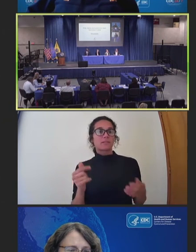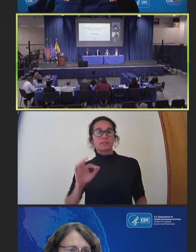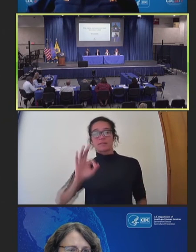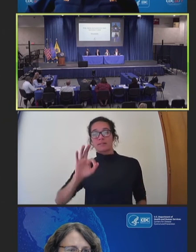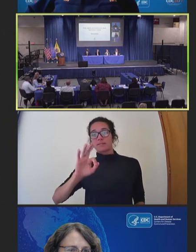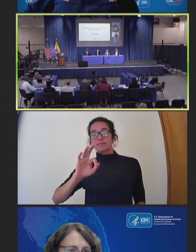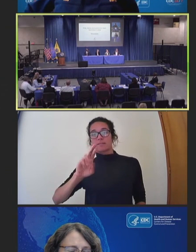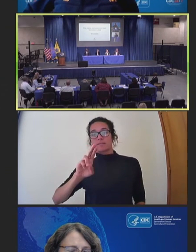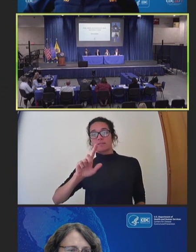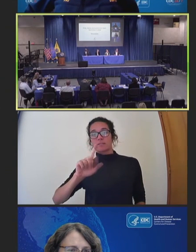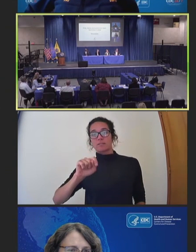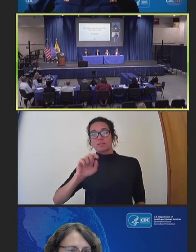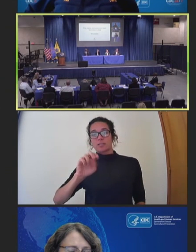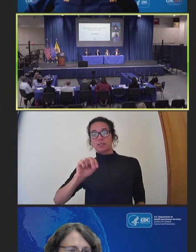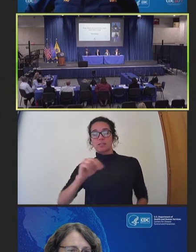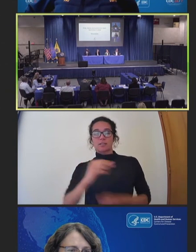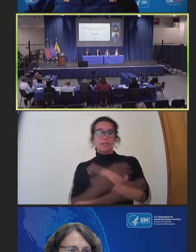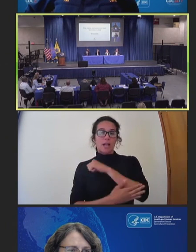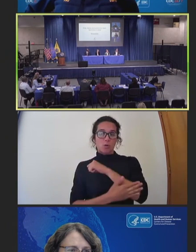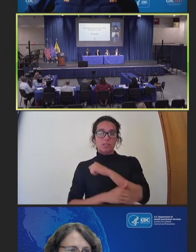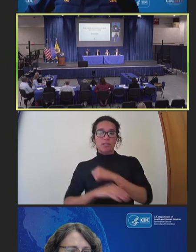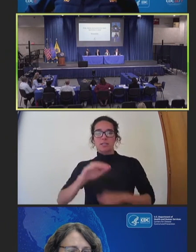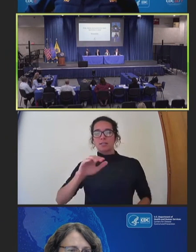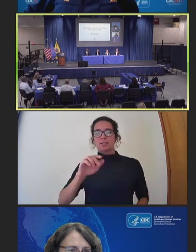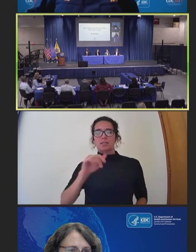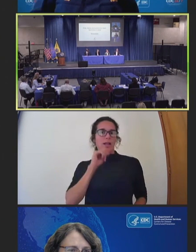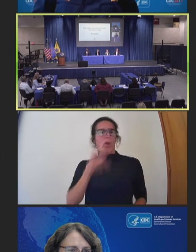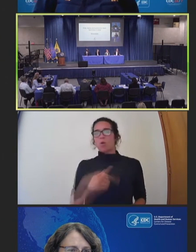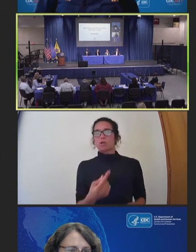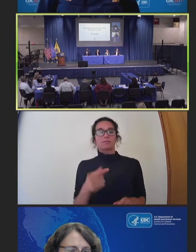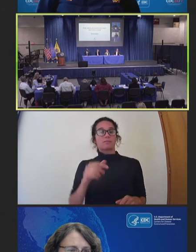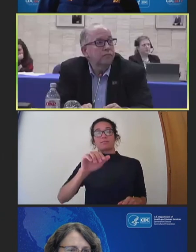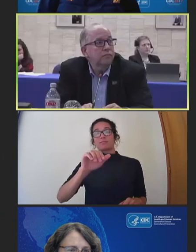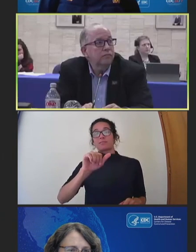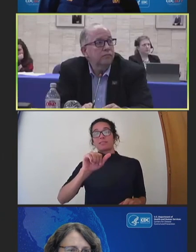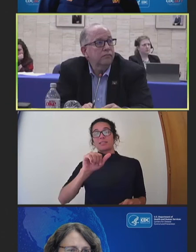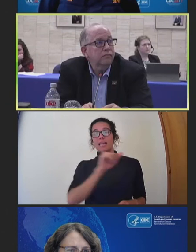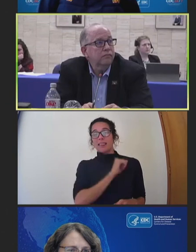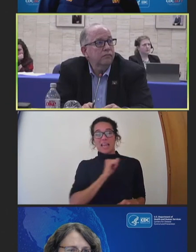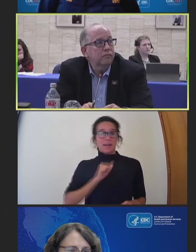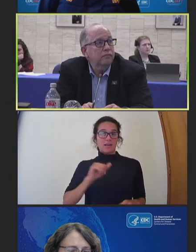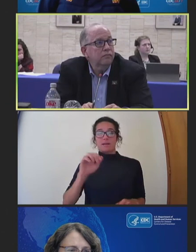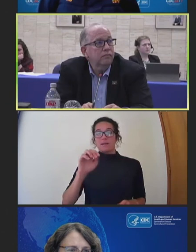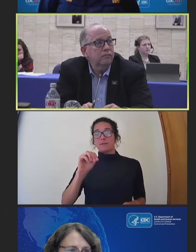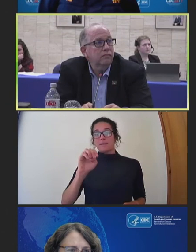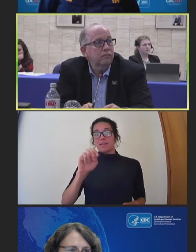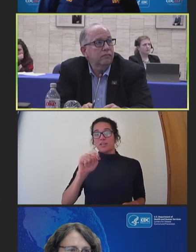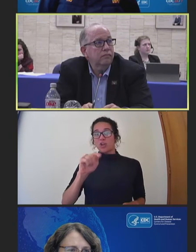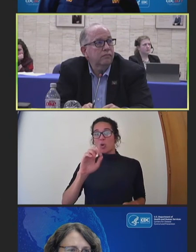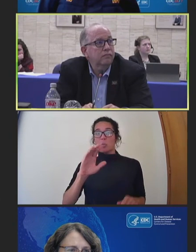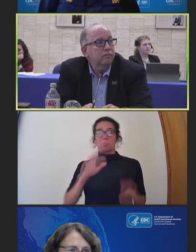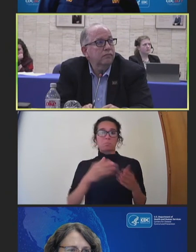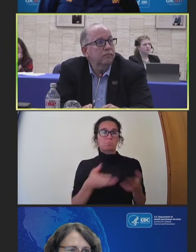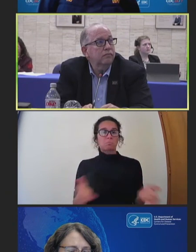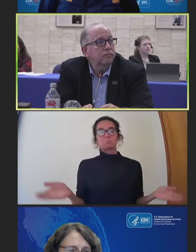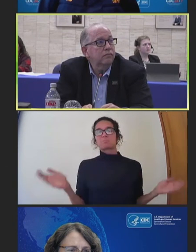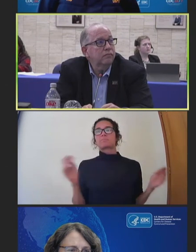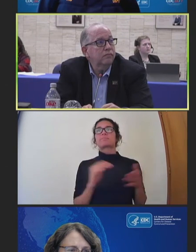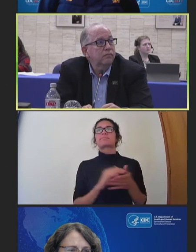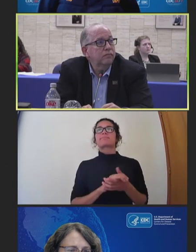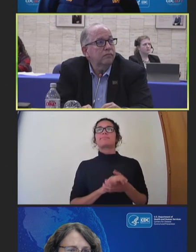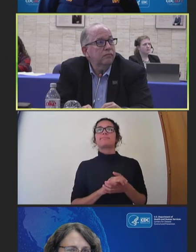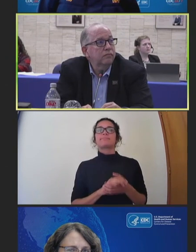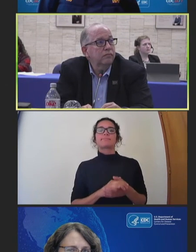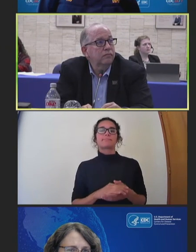just Fulton County, but kind of Atlanta Metro. As more vaccine came in, you know,